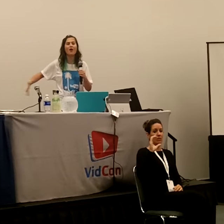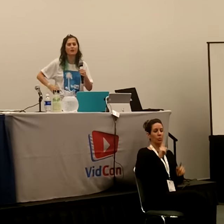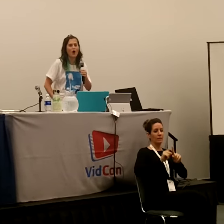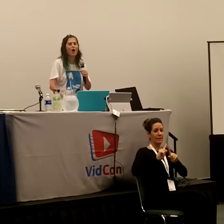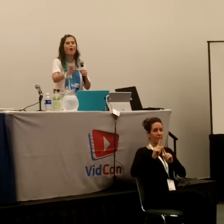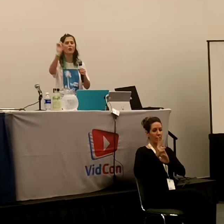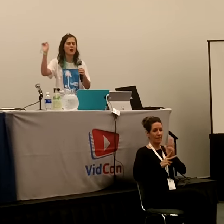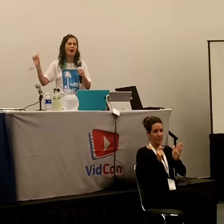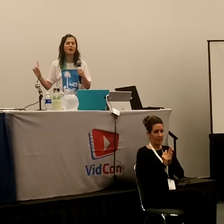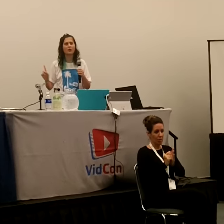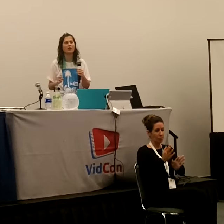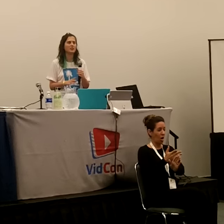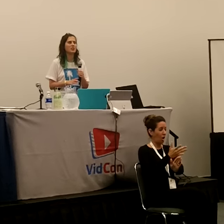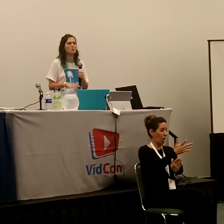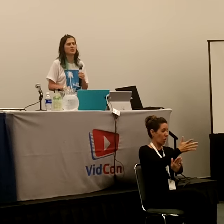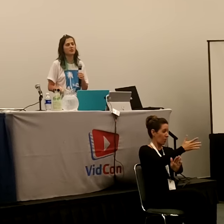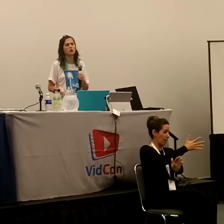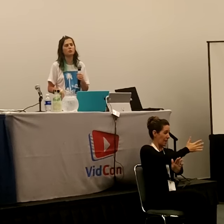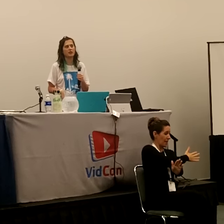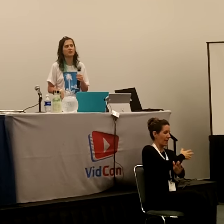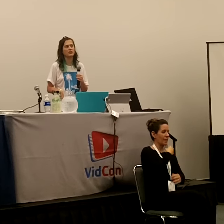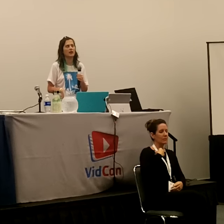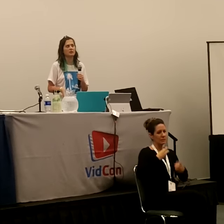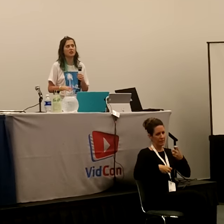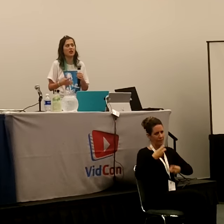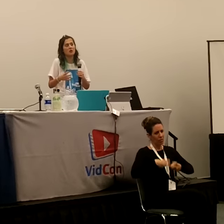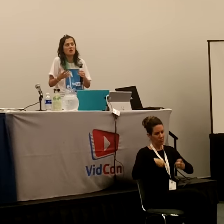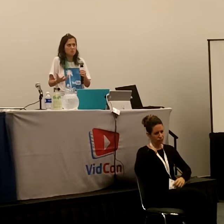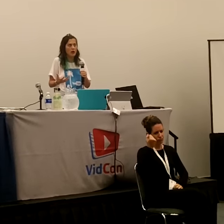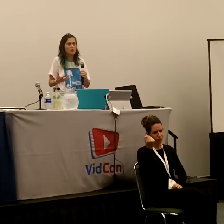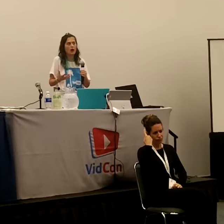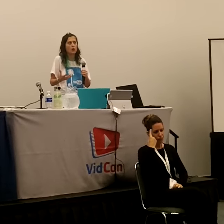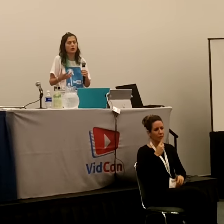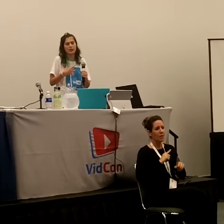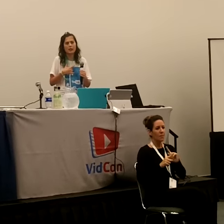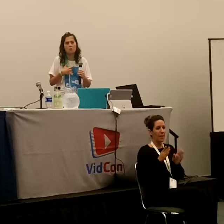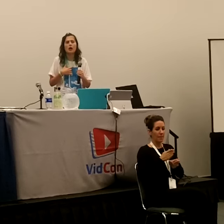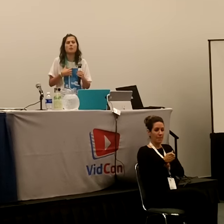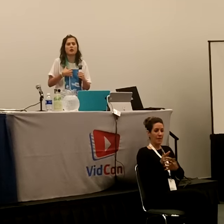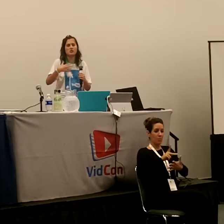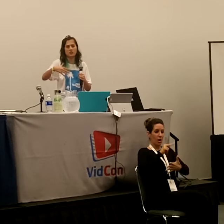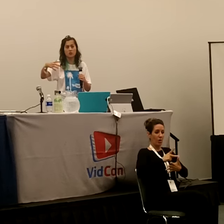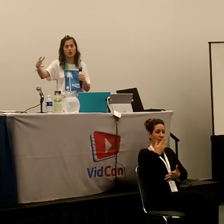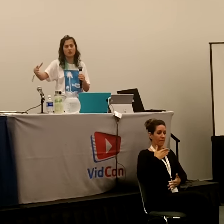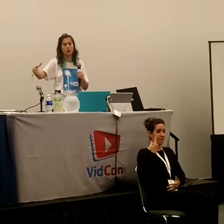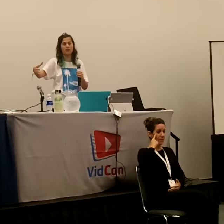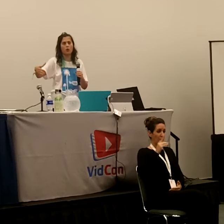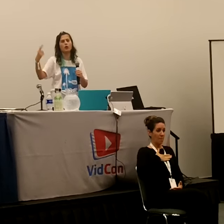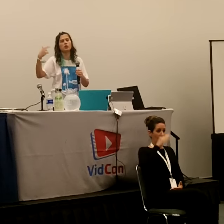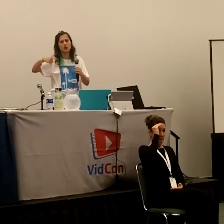all the way back when, that'd be difficult, but definitely I would say, make priority, in my opinion, of the ones going forward,